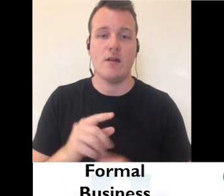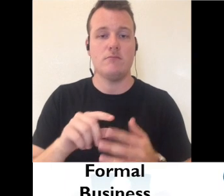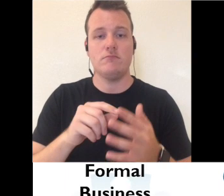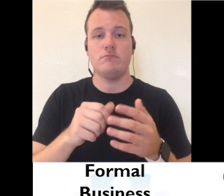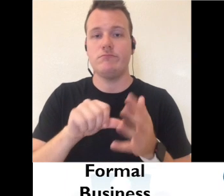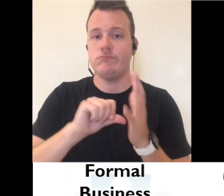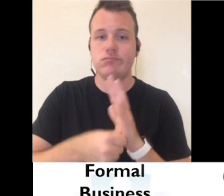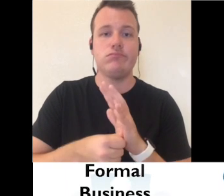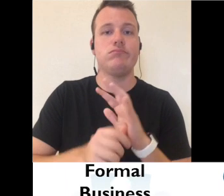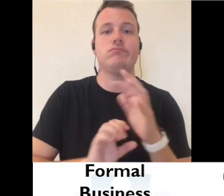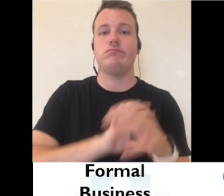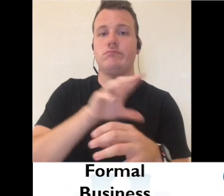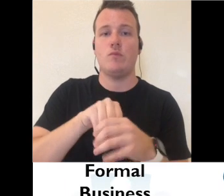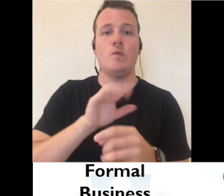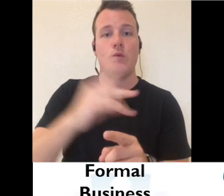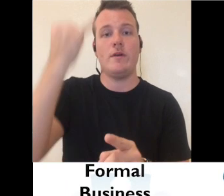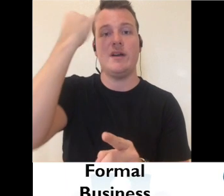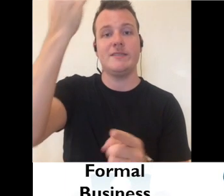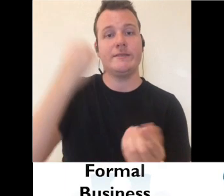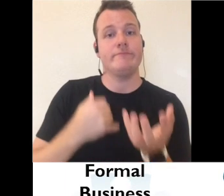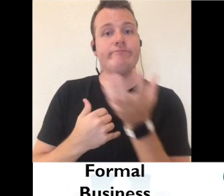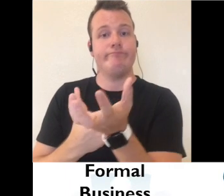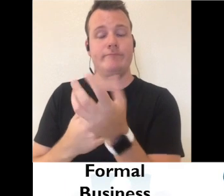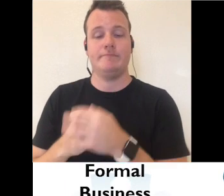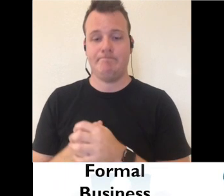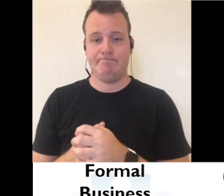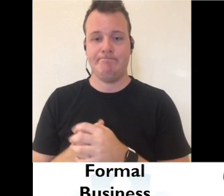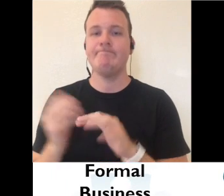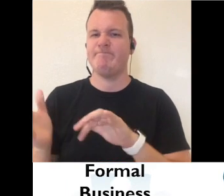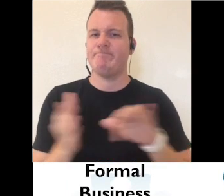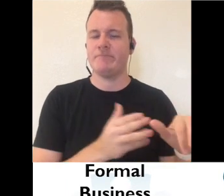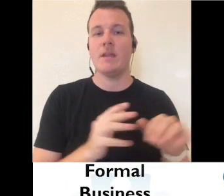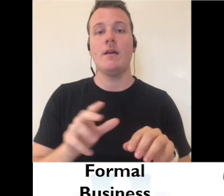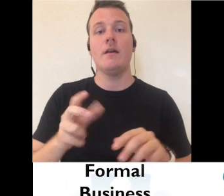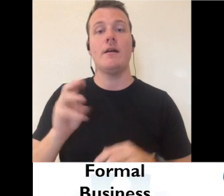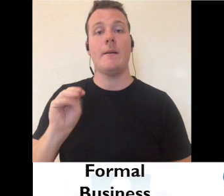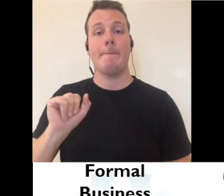assessment is huge. You need to have people that are going